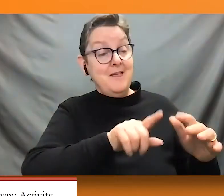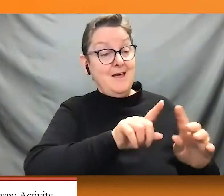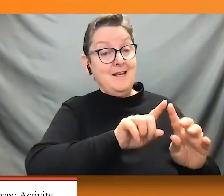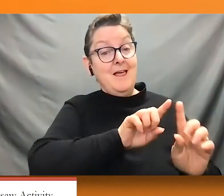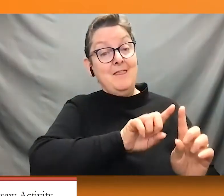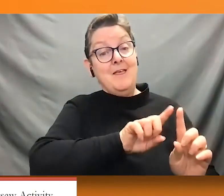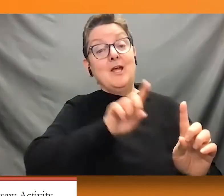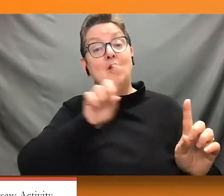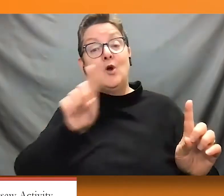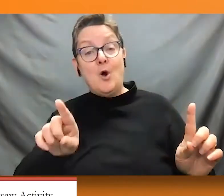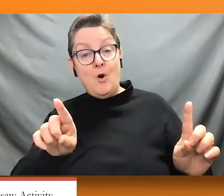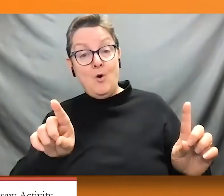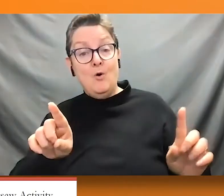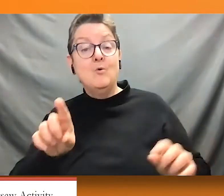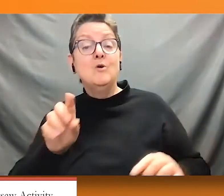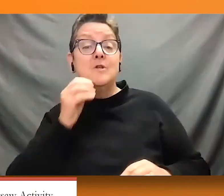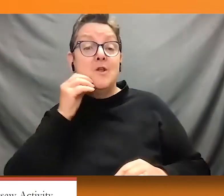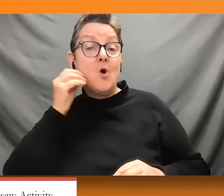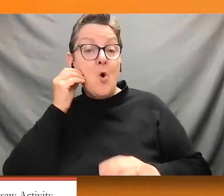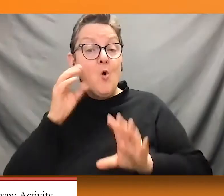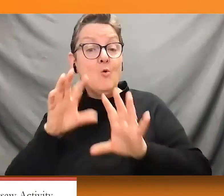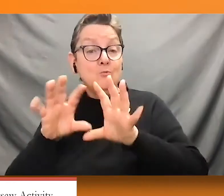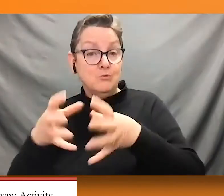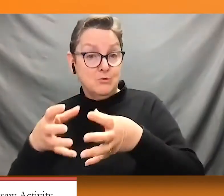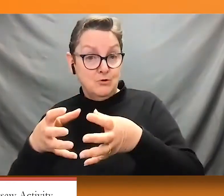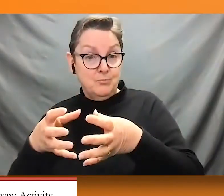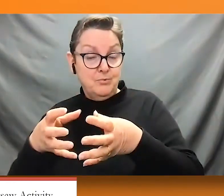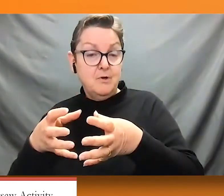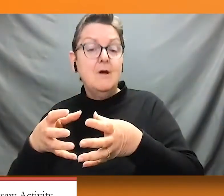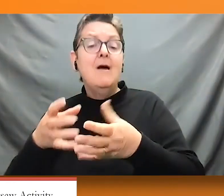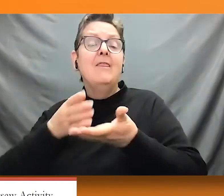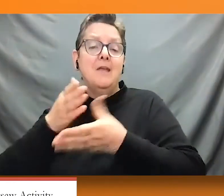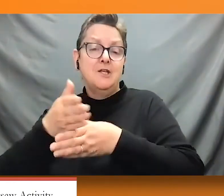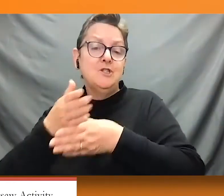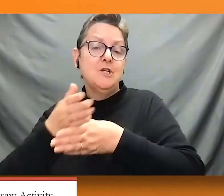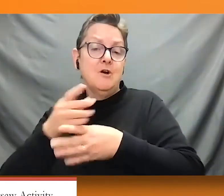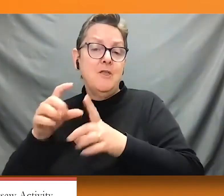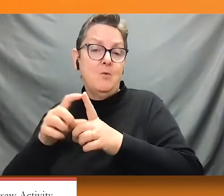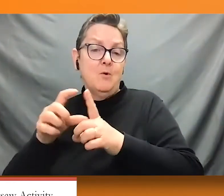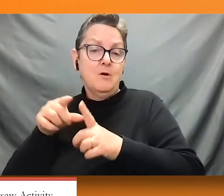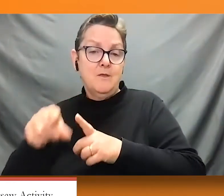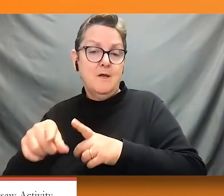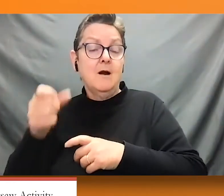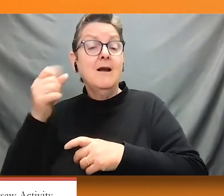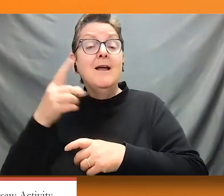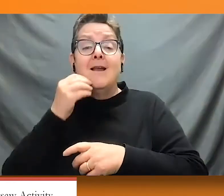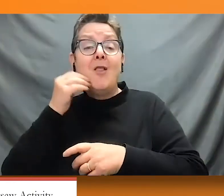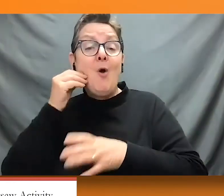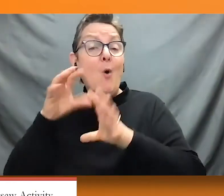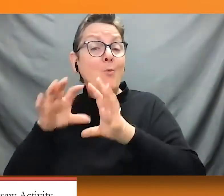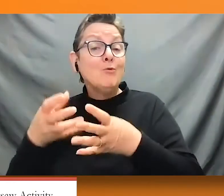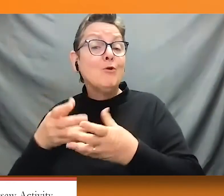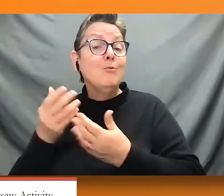Now, in their home group, every person in that group has been in a different expert group. So, when they come, they all have a different word to share.